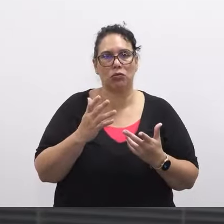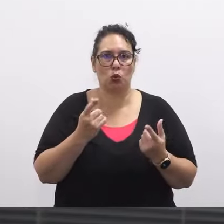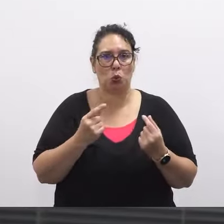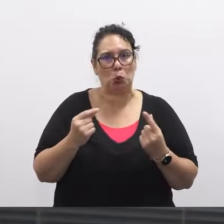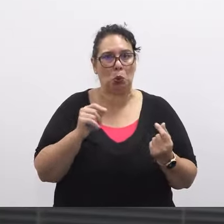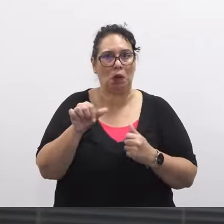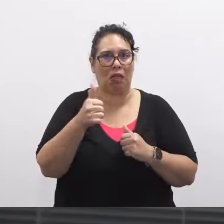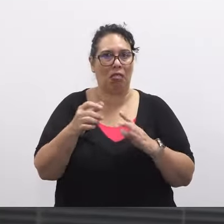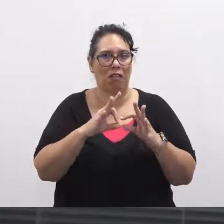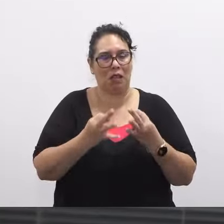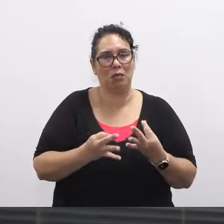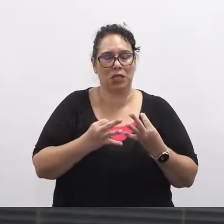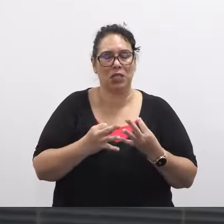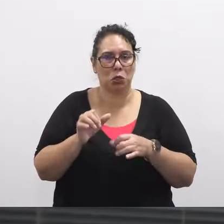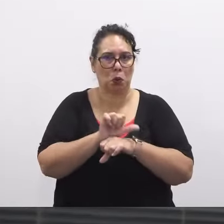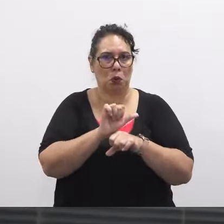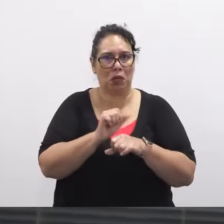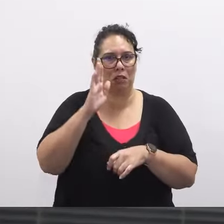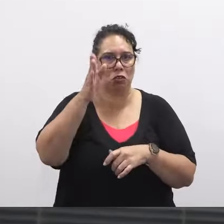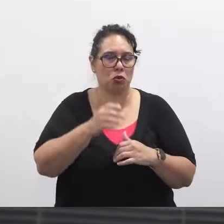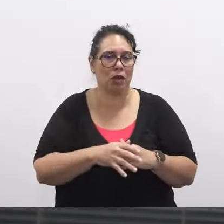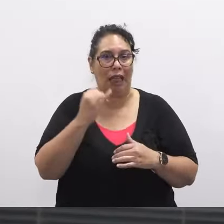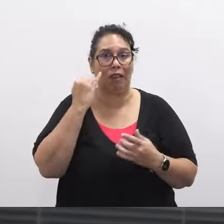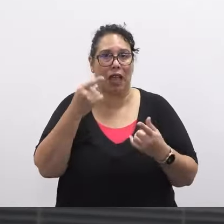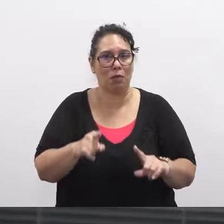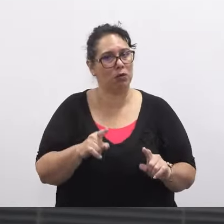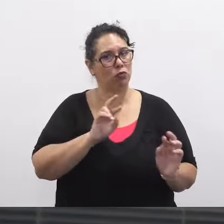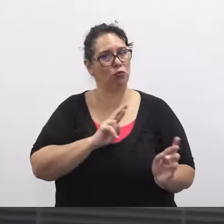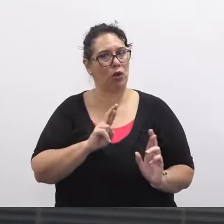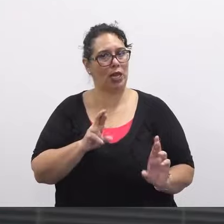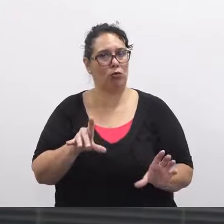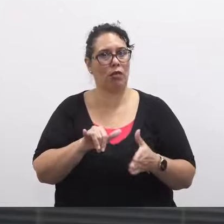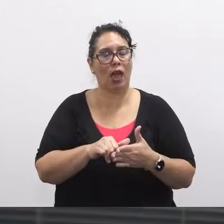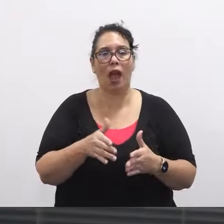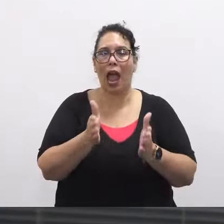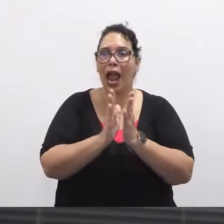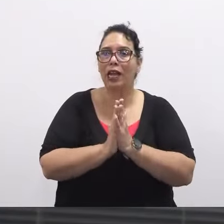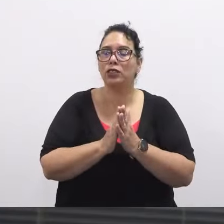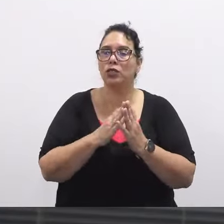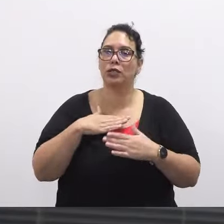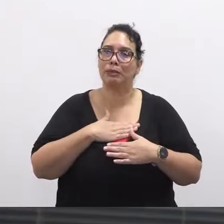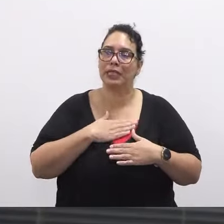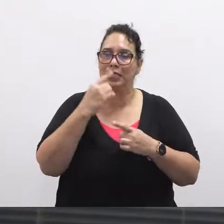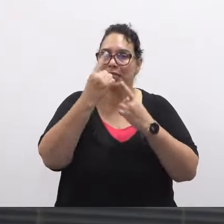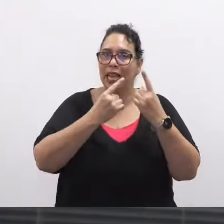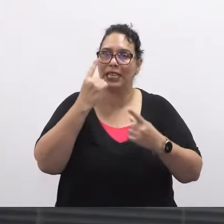If this were to happen, we are prepared to do so. I ask you to please consider when deciding